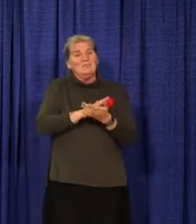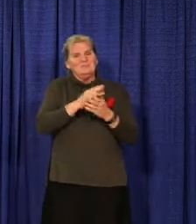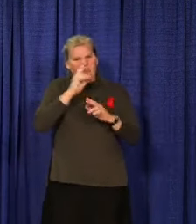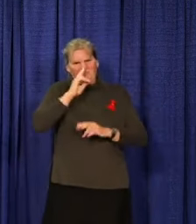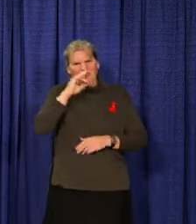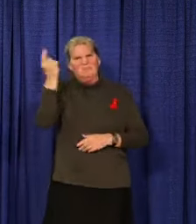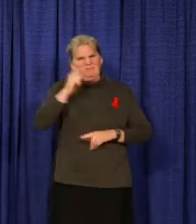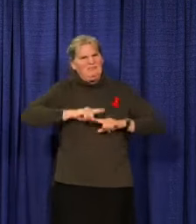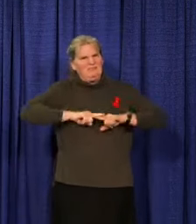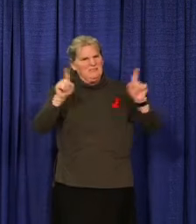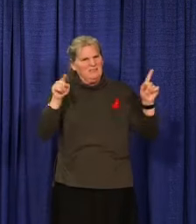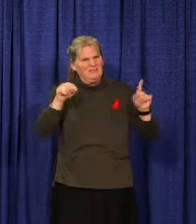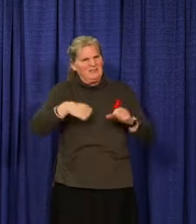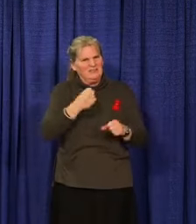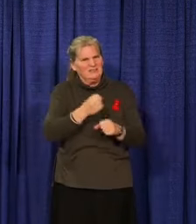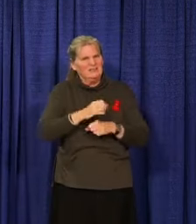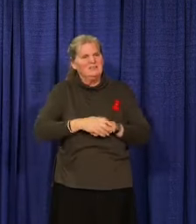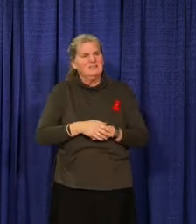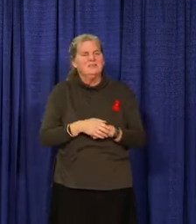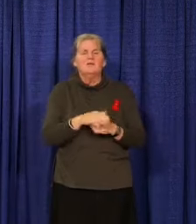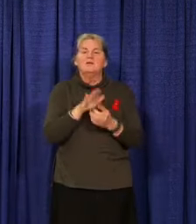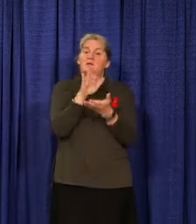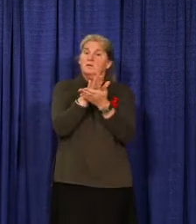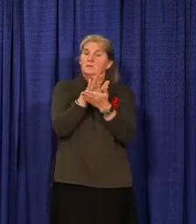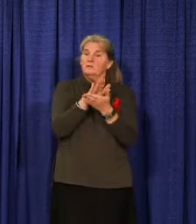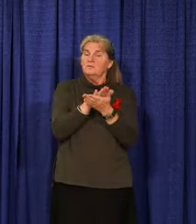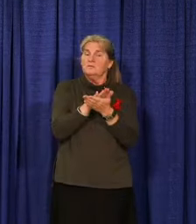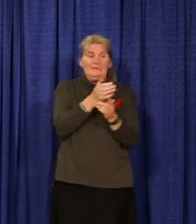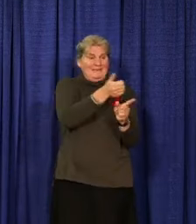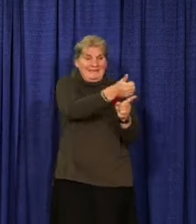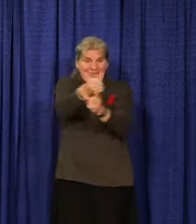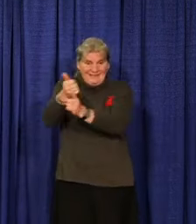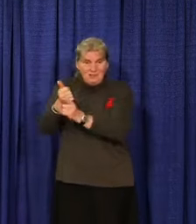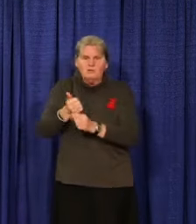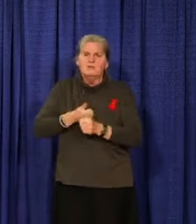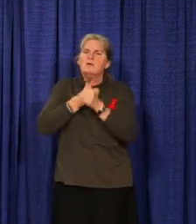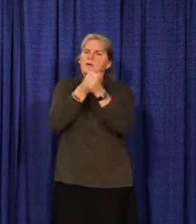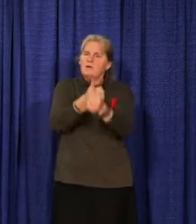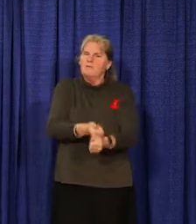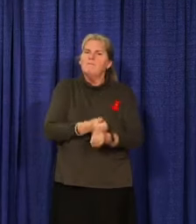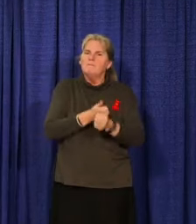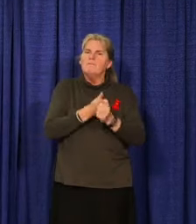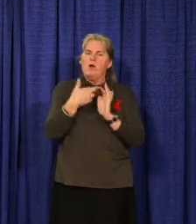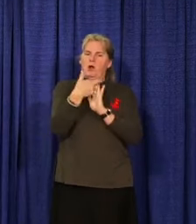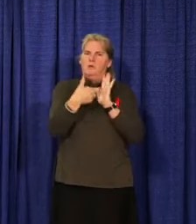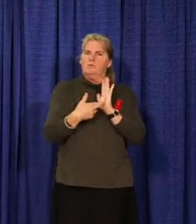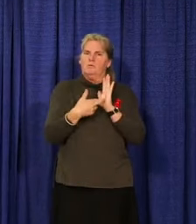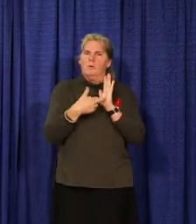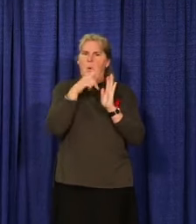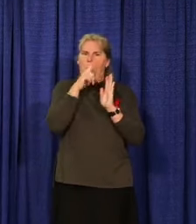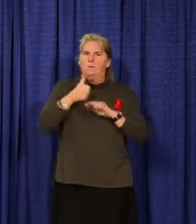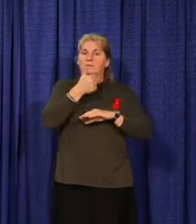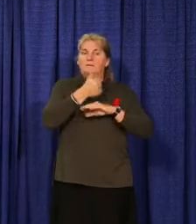year will be different. All schools are following the health and safety guidelines set by Yukon's Chief Medical Officer